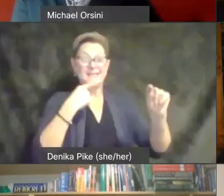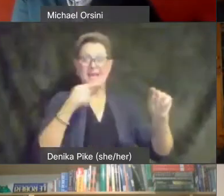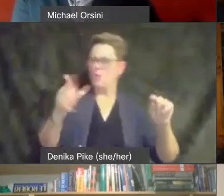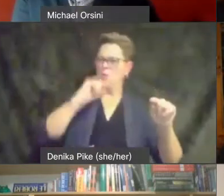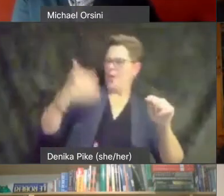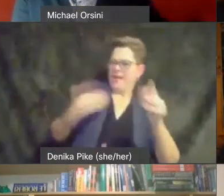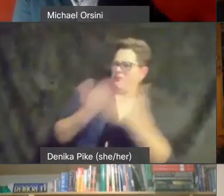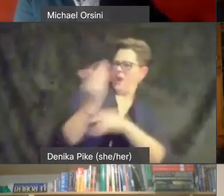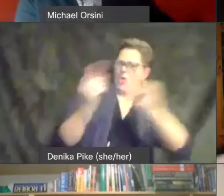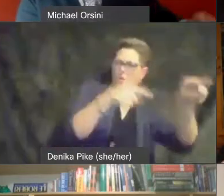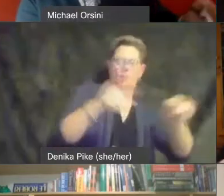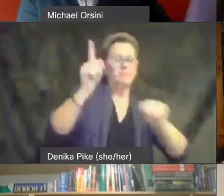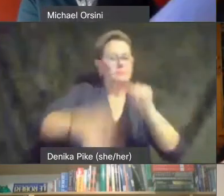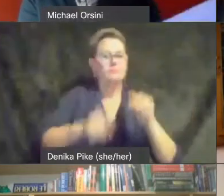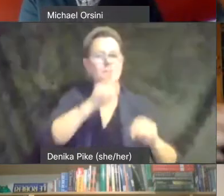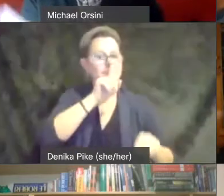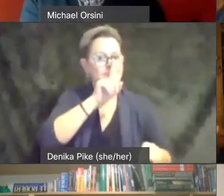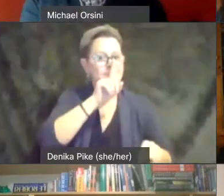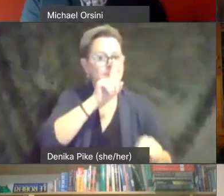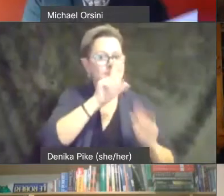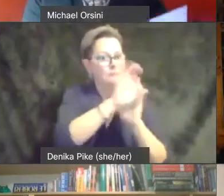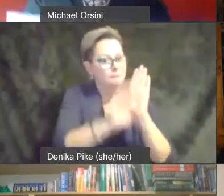But this also covers up a very.